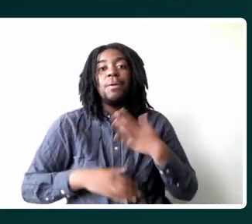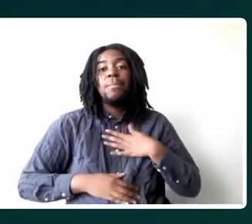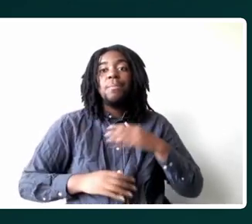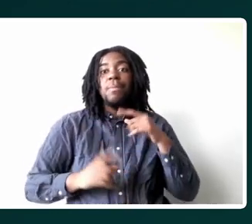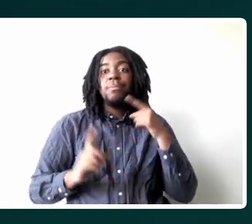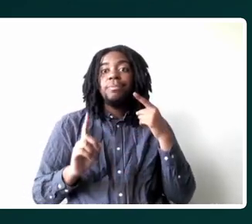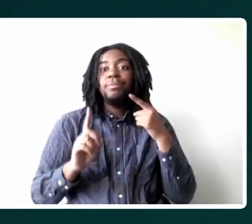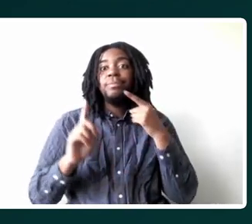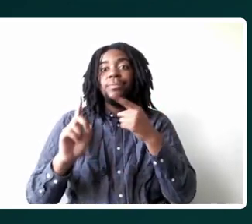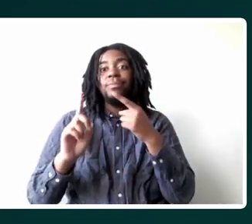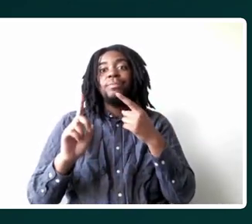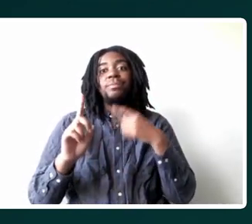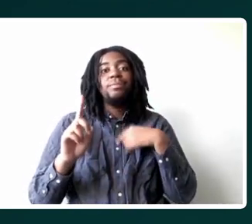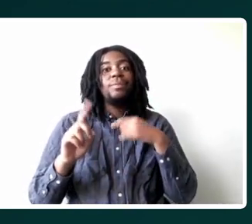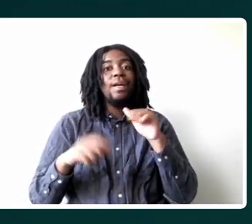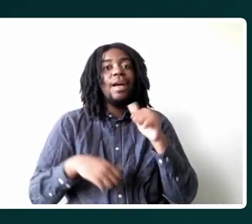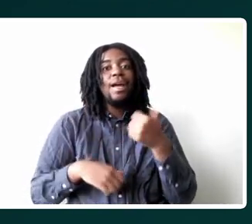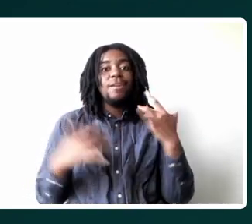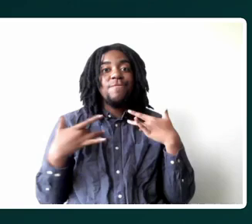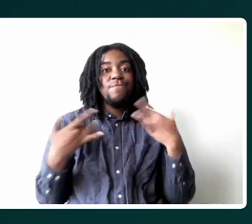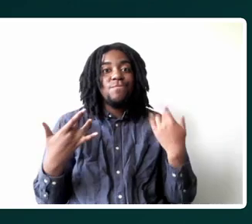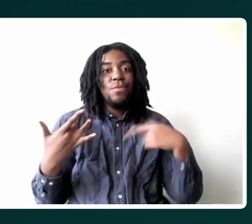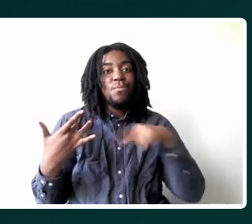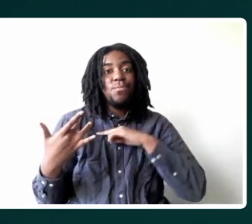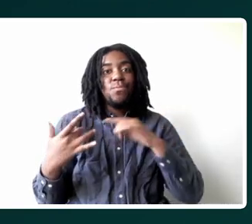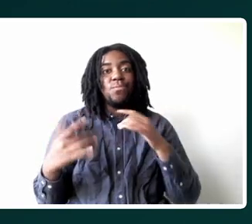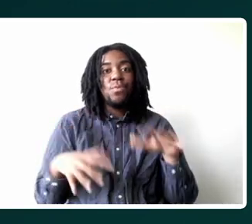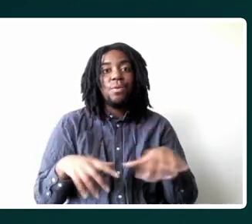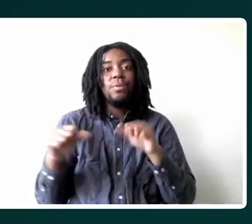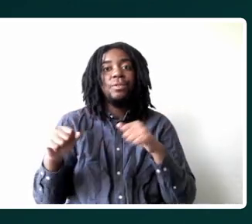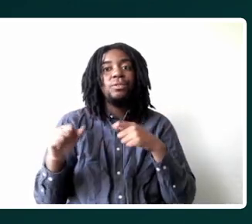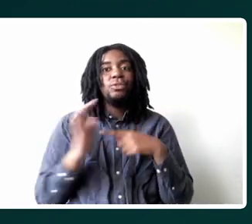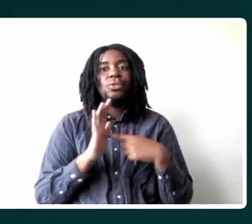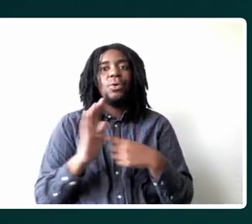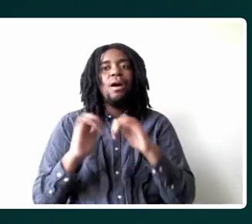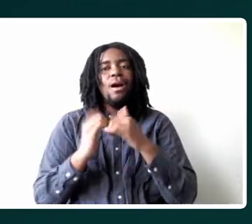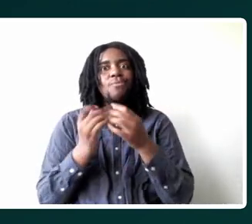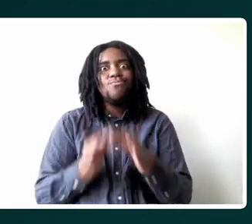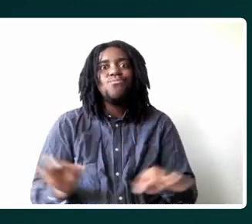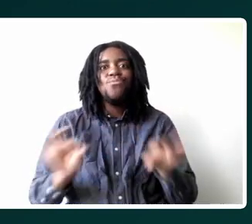program that I plan is to show how important portraiture is. Portraits are everywhere.